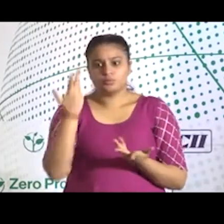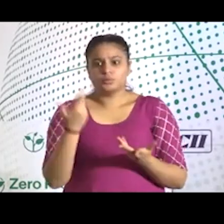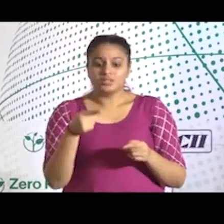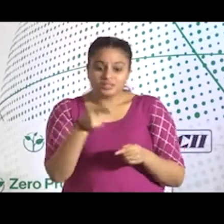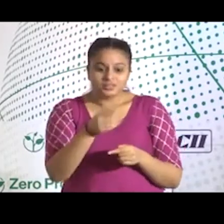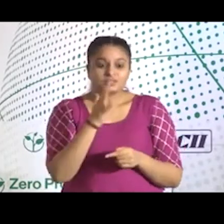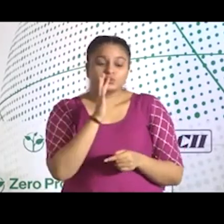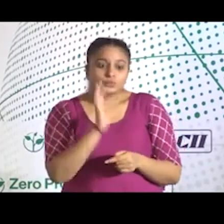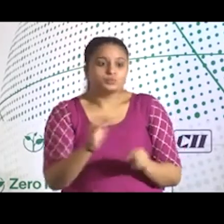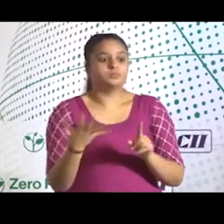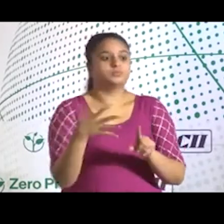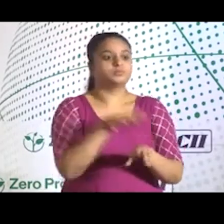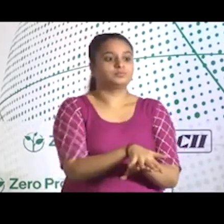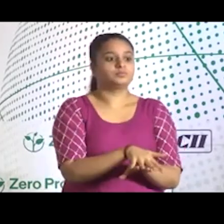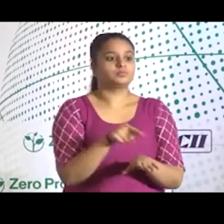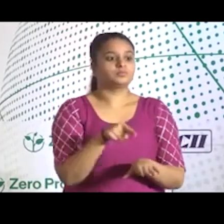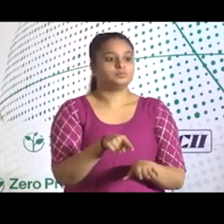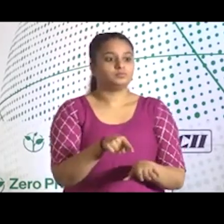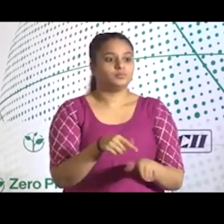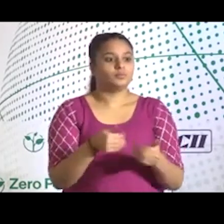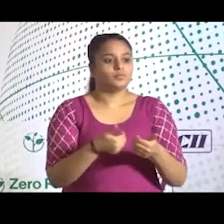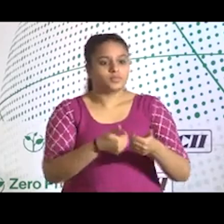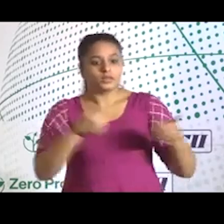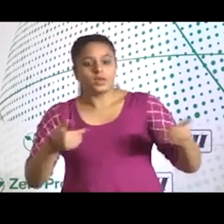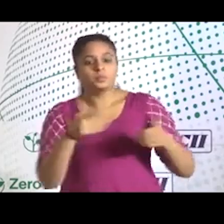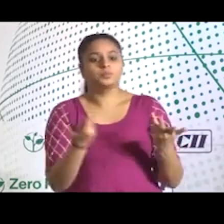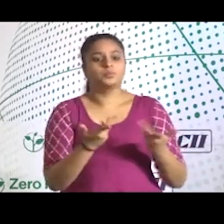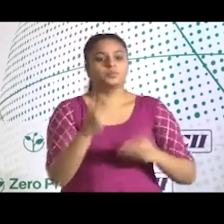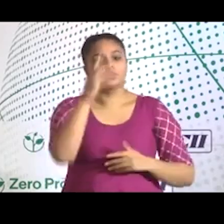The gap is awareness